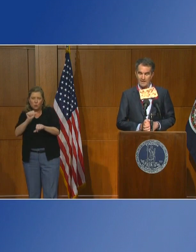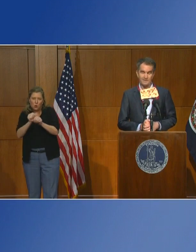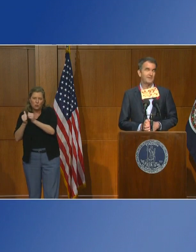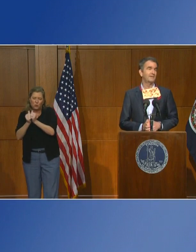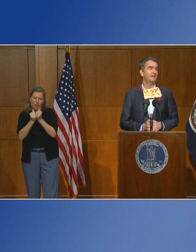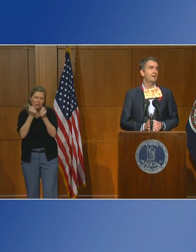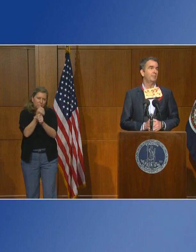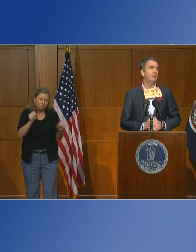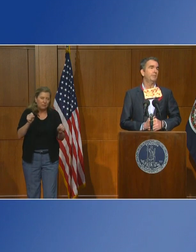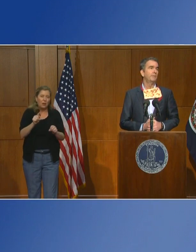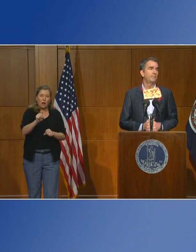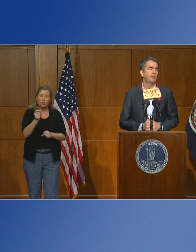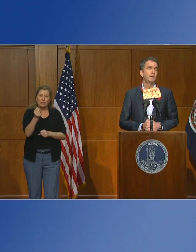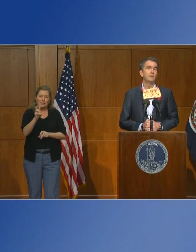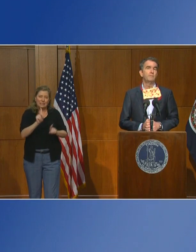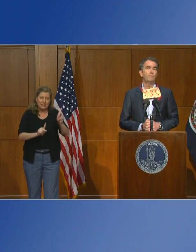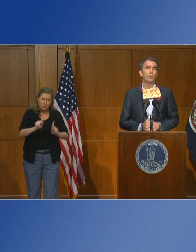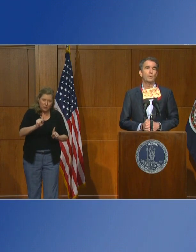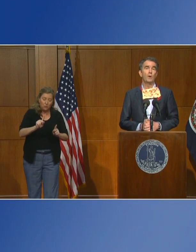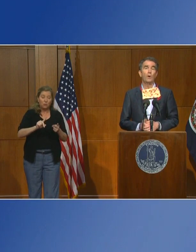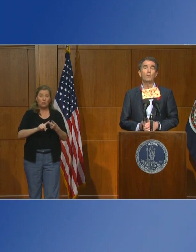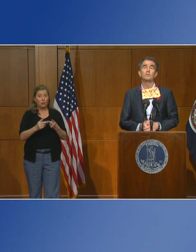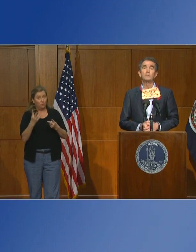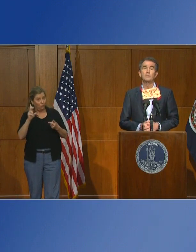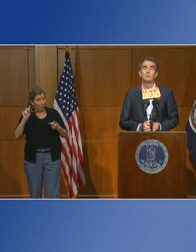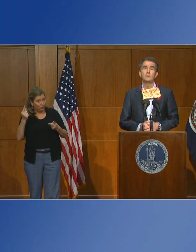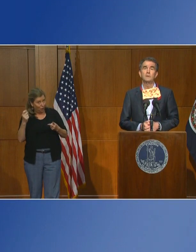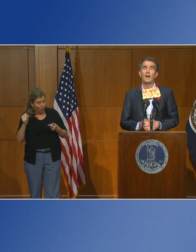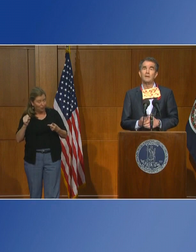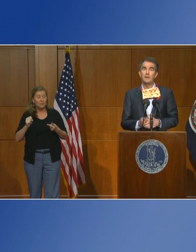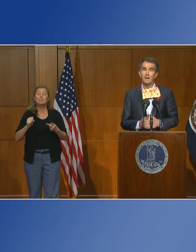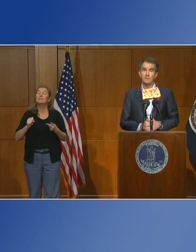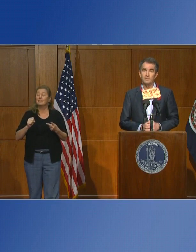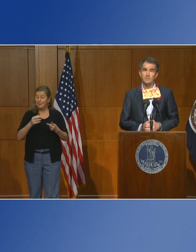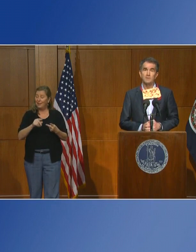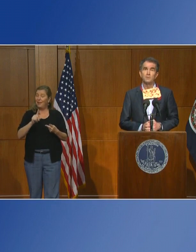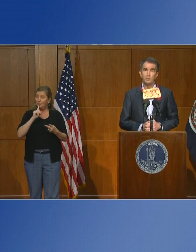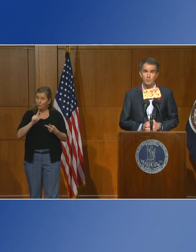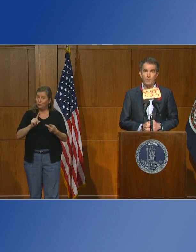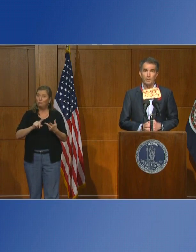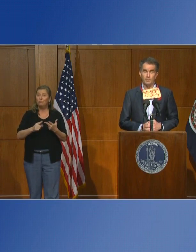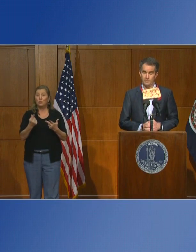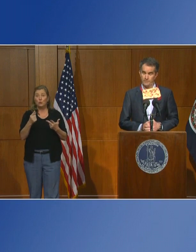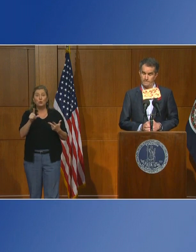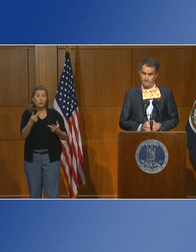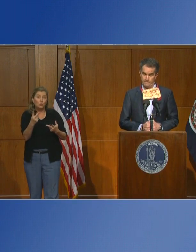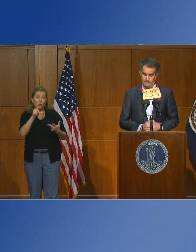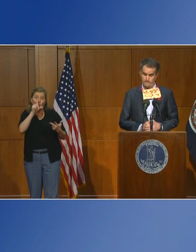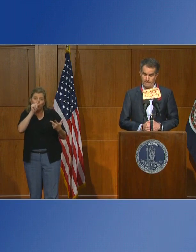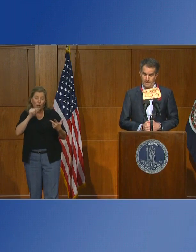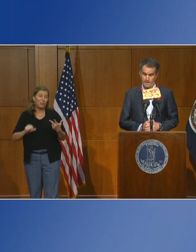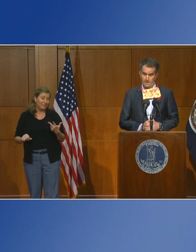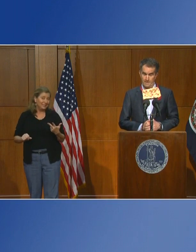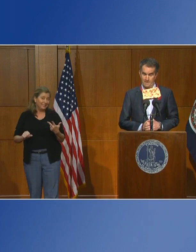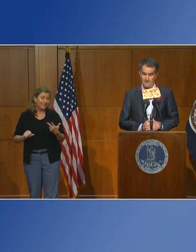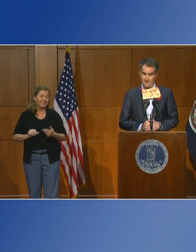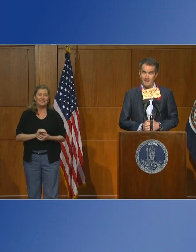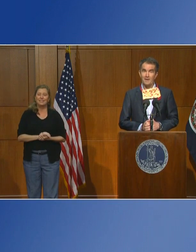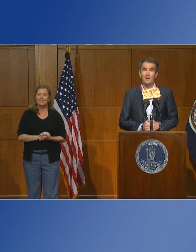EMS TO RESCUE A HUNDRED AND